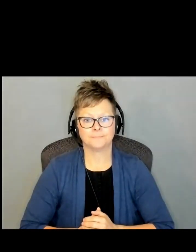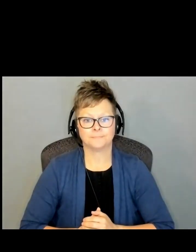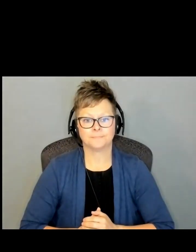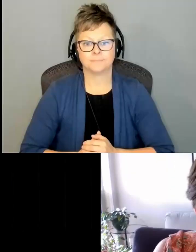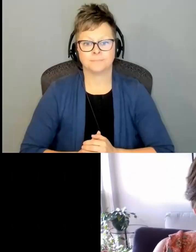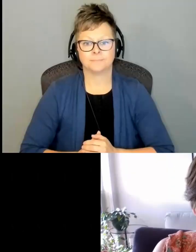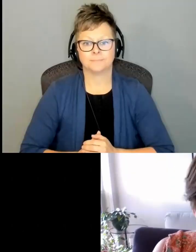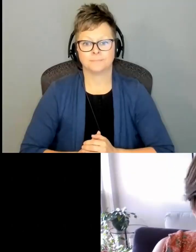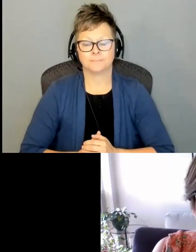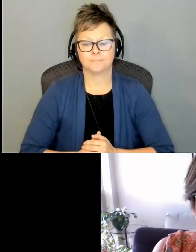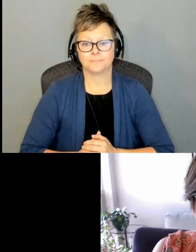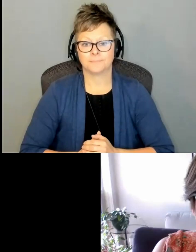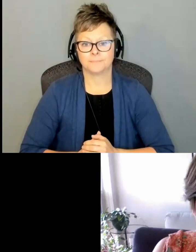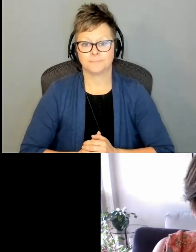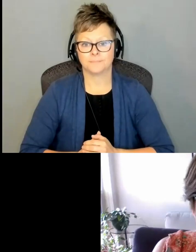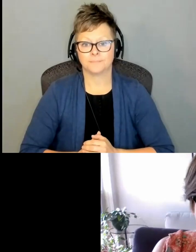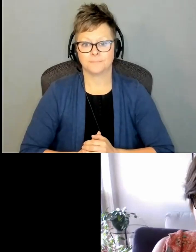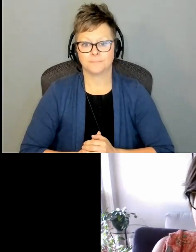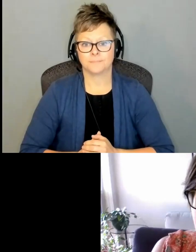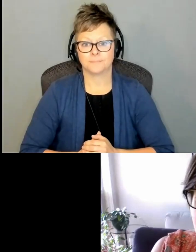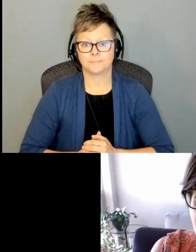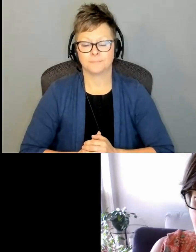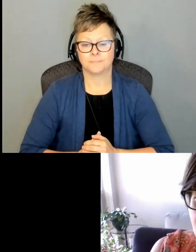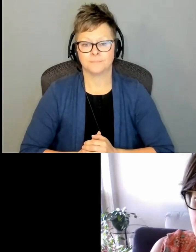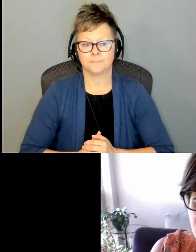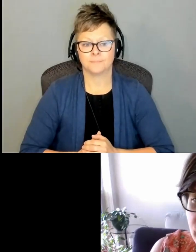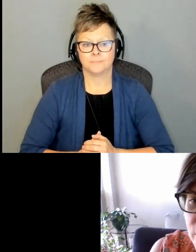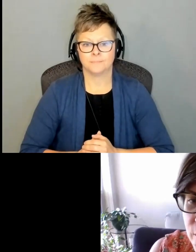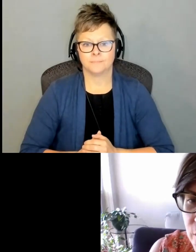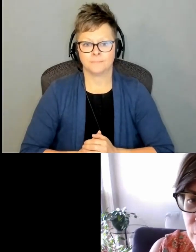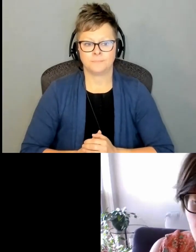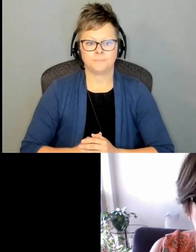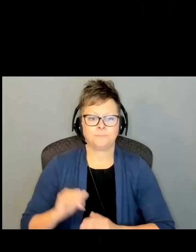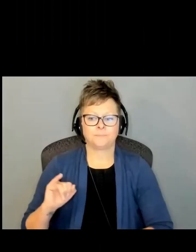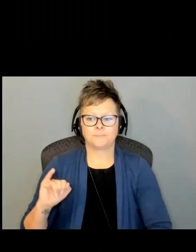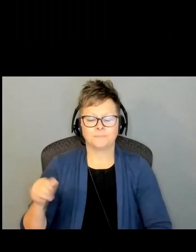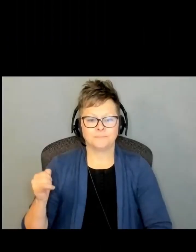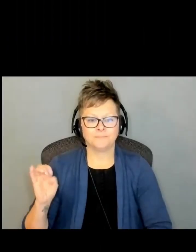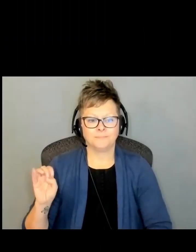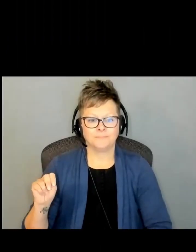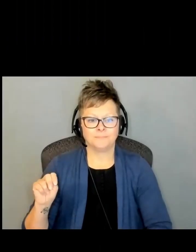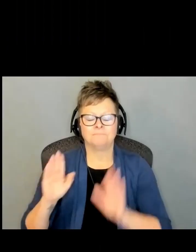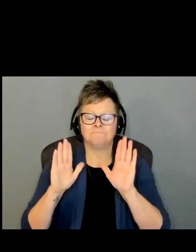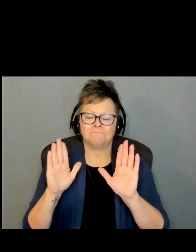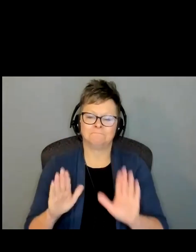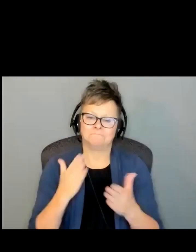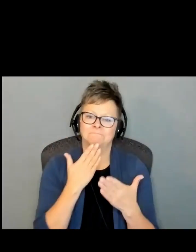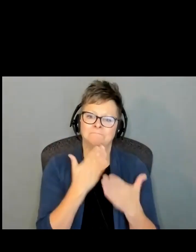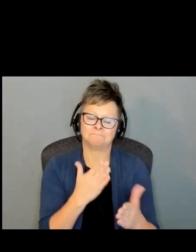Wonderful. Thank you so much for answering that first question.